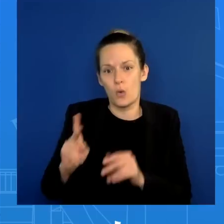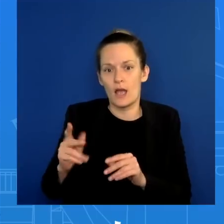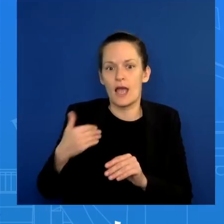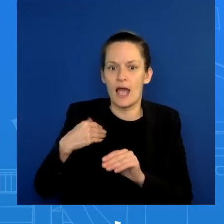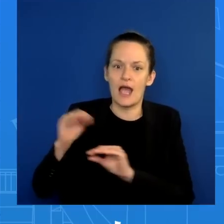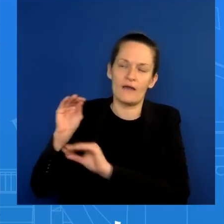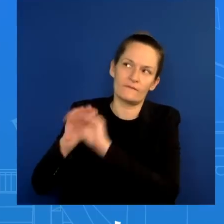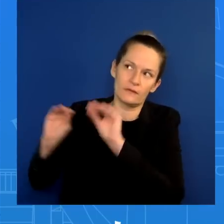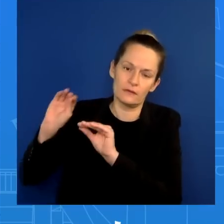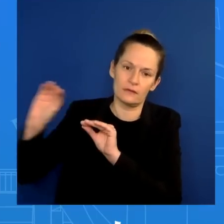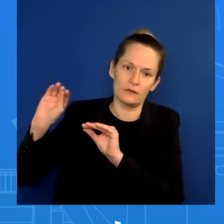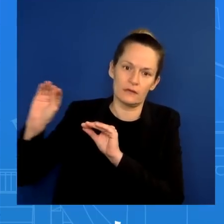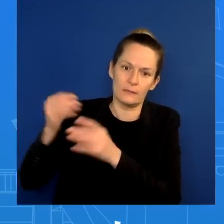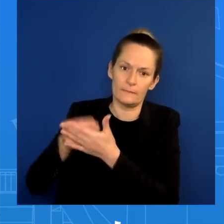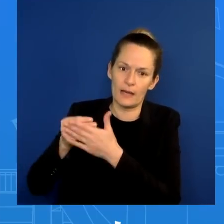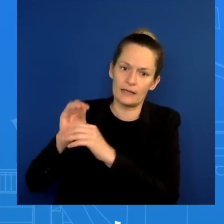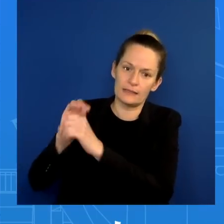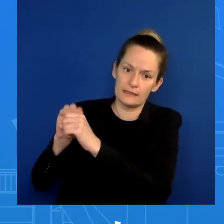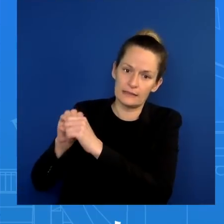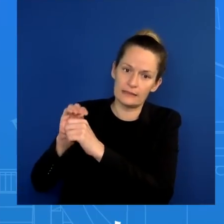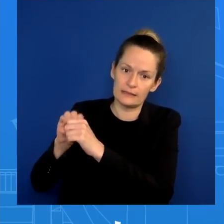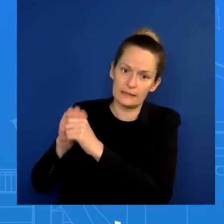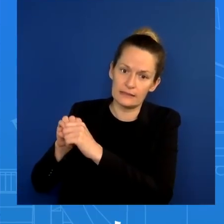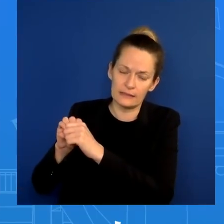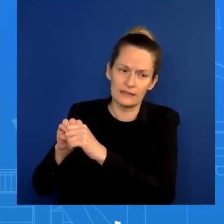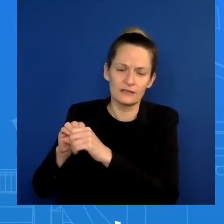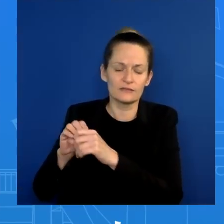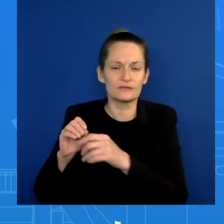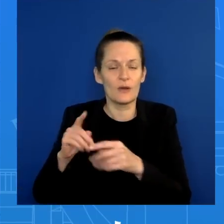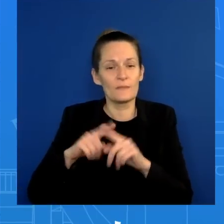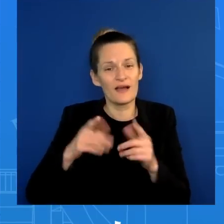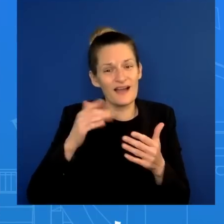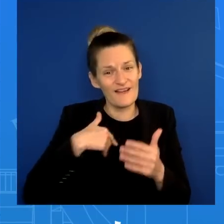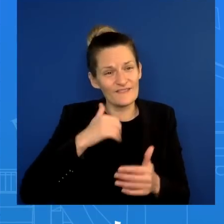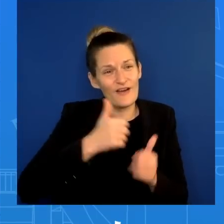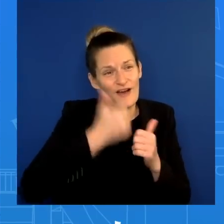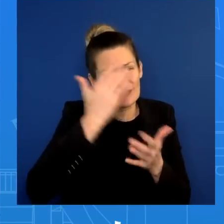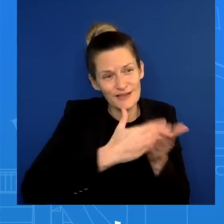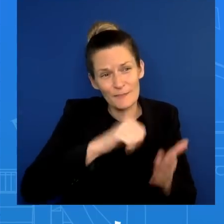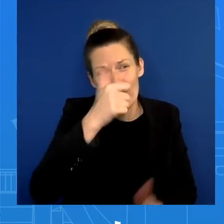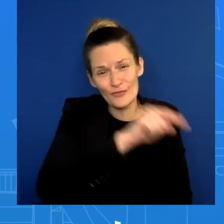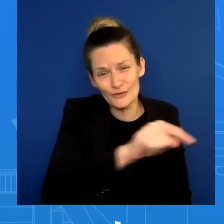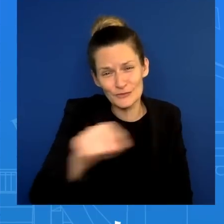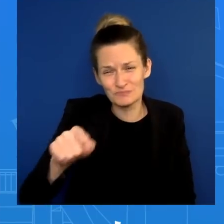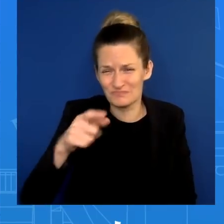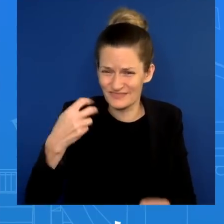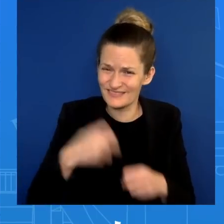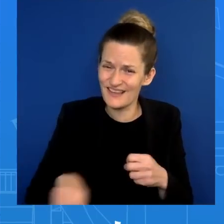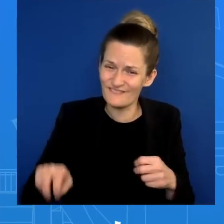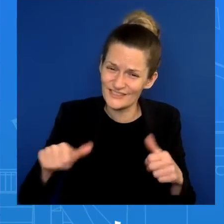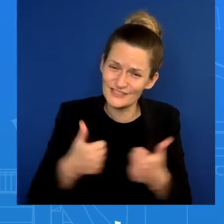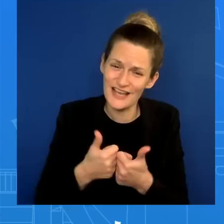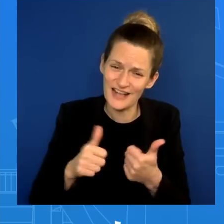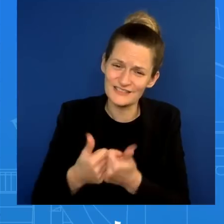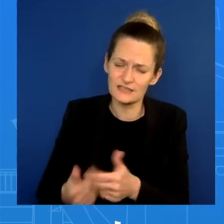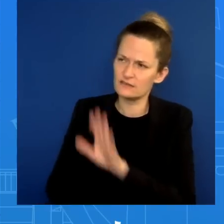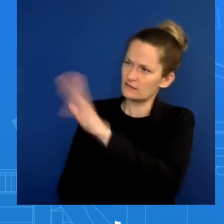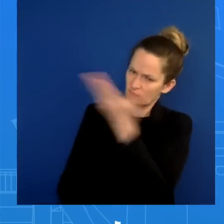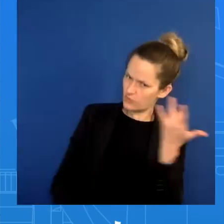because because they're just in a different bracket. Right. It just because they it is they've they've probably had a hard time before.